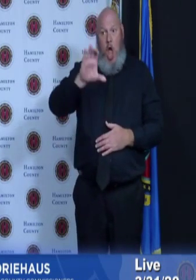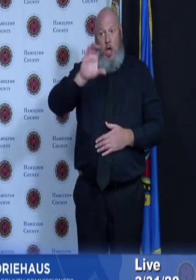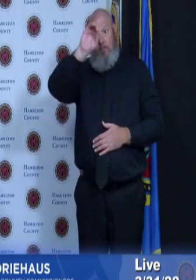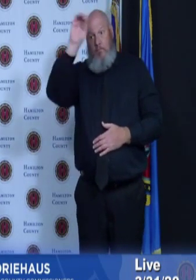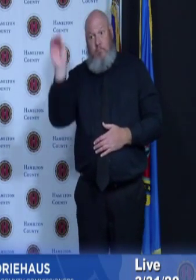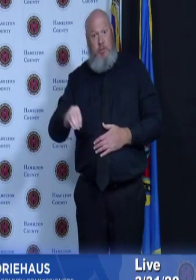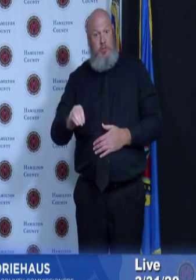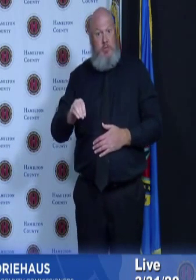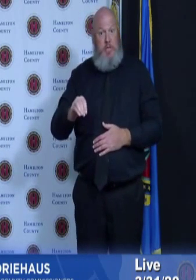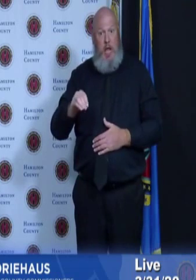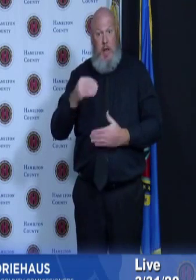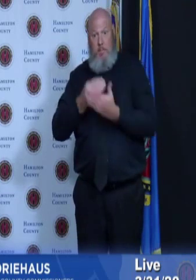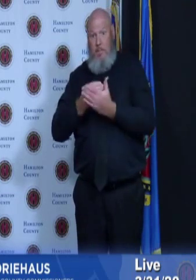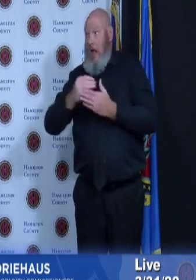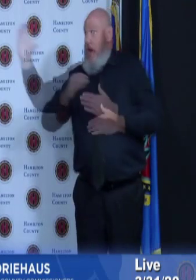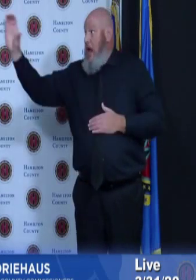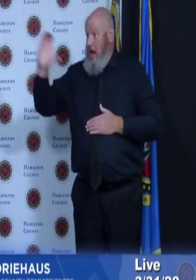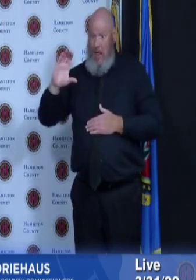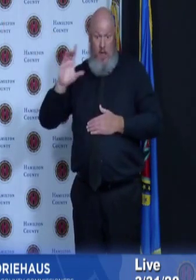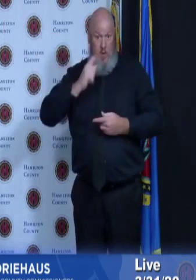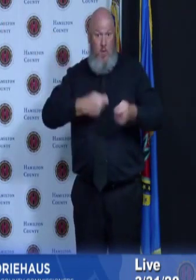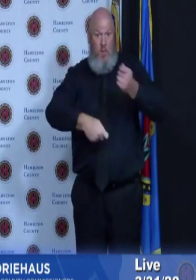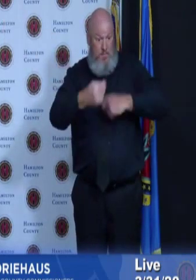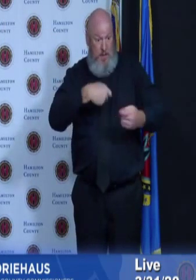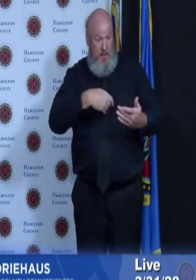it's just a matter of degree and we're trying to figure that out